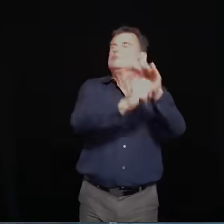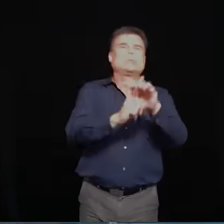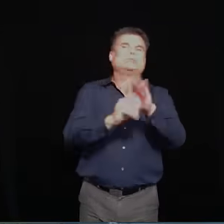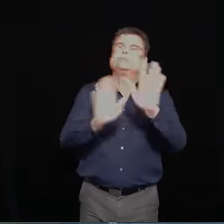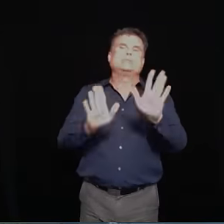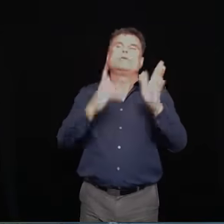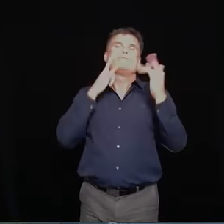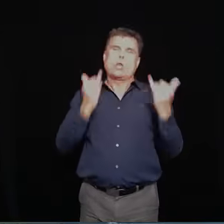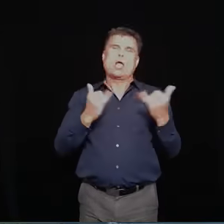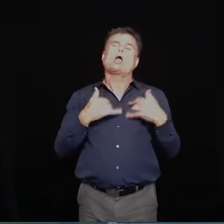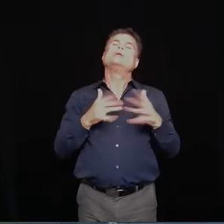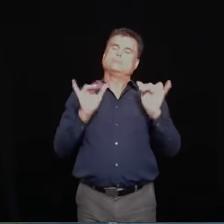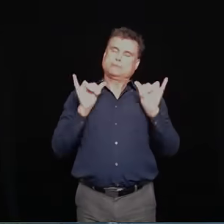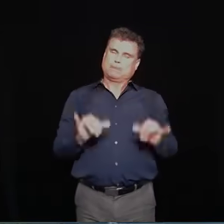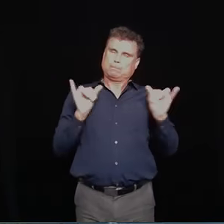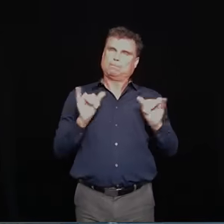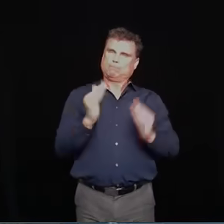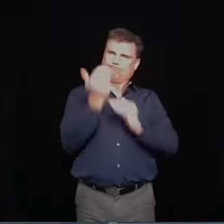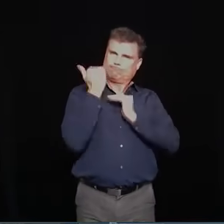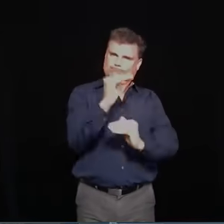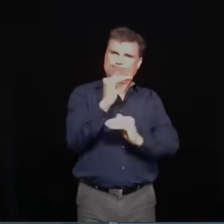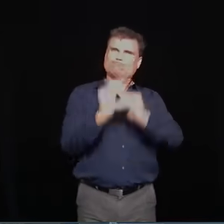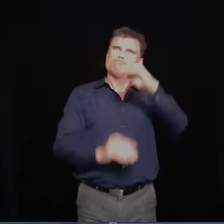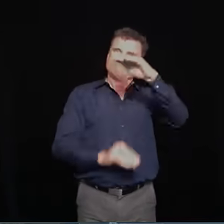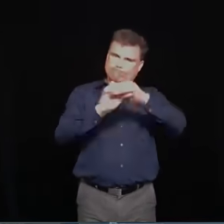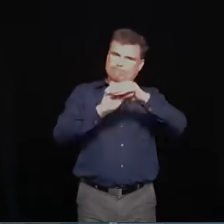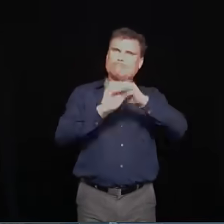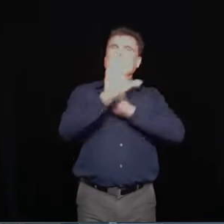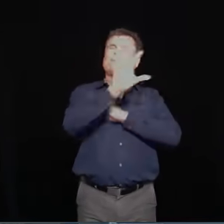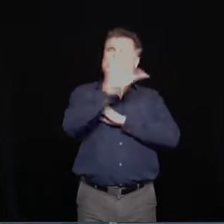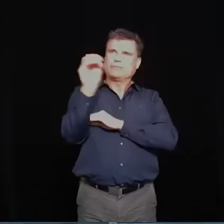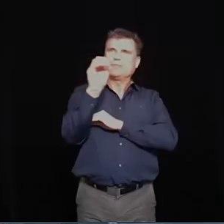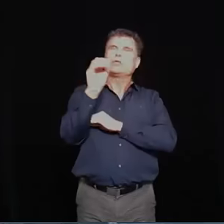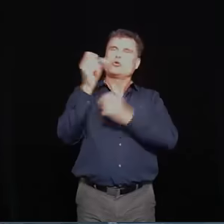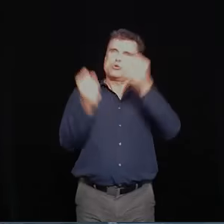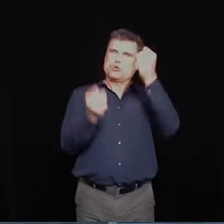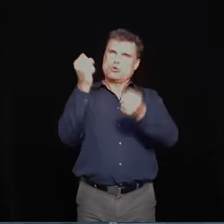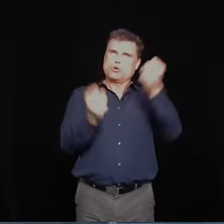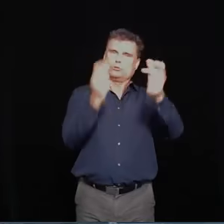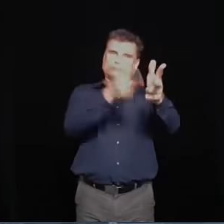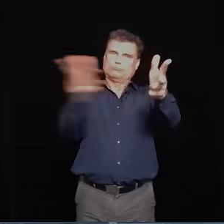I hang on to your every word and one thing you mentioned in your presentation is